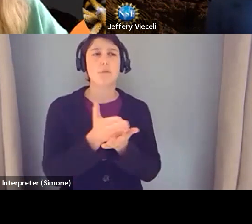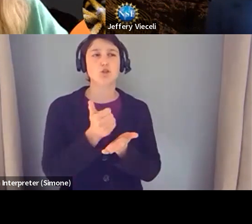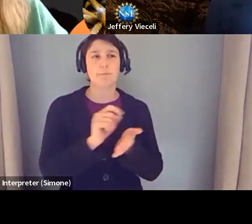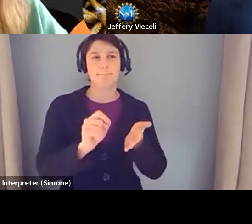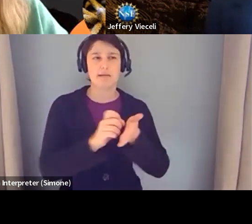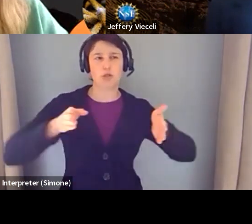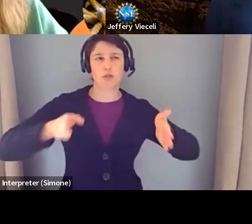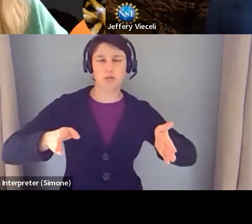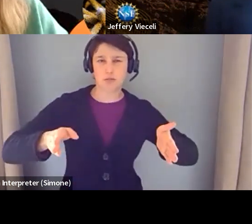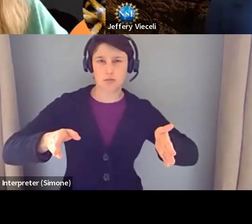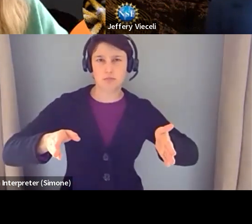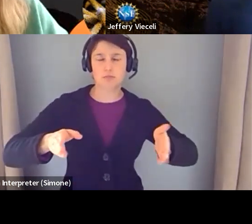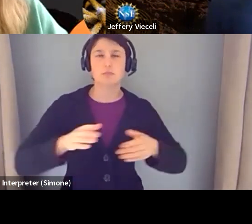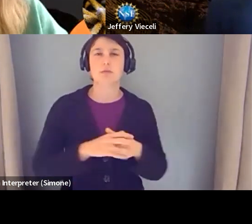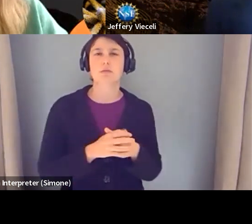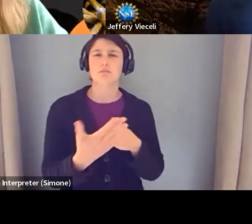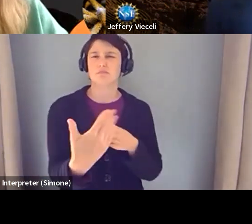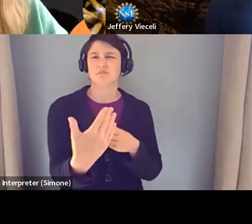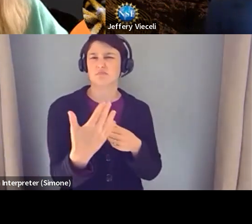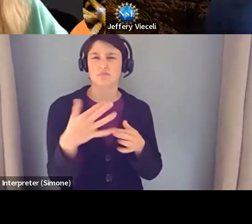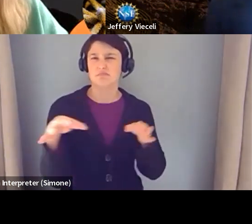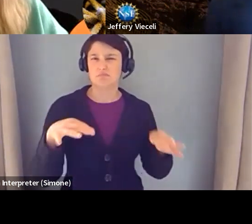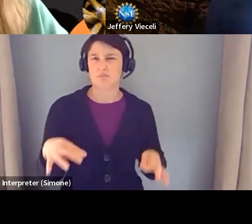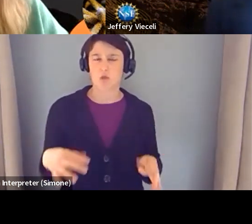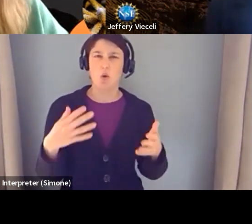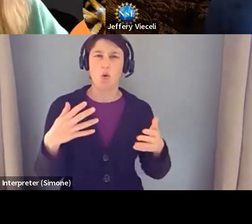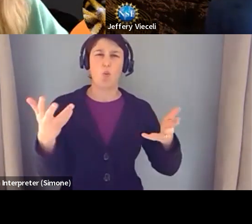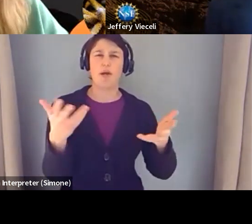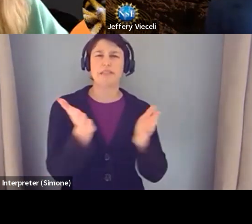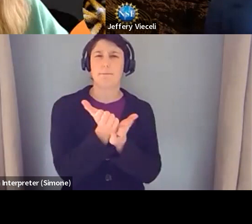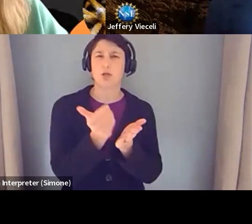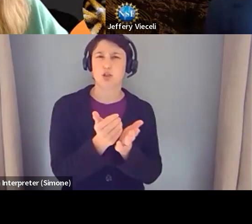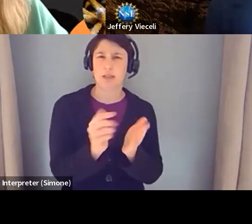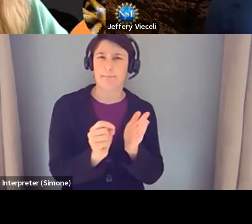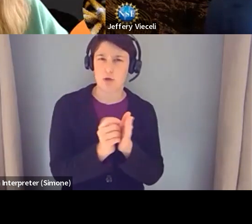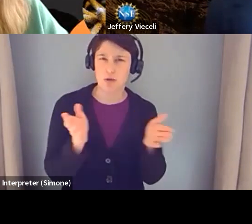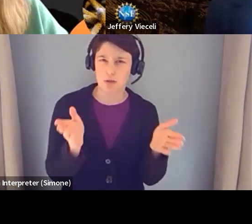on in the presentation, so can you discuss what is the budget period and who determines that?